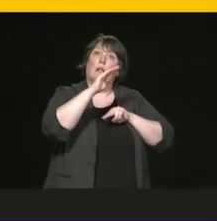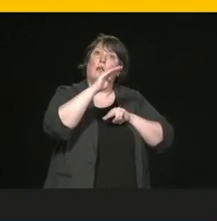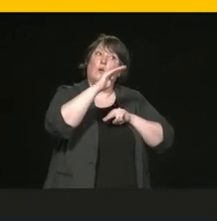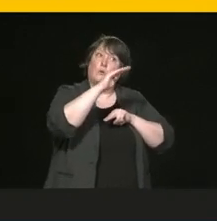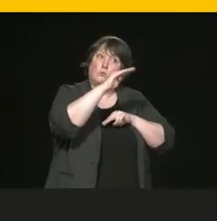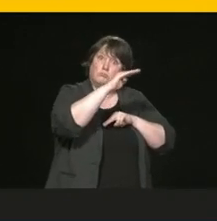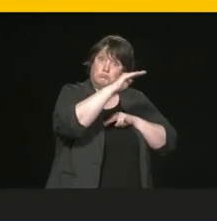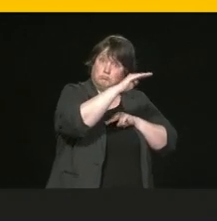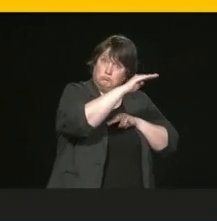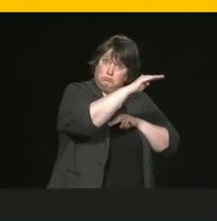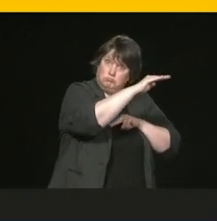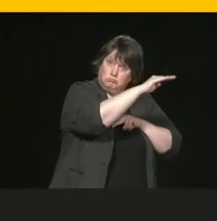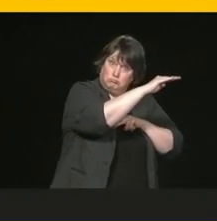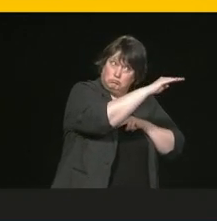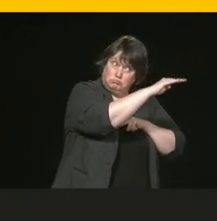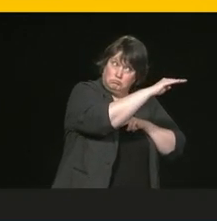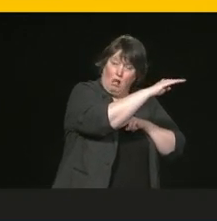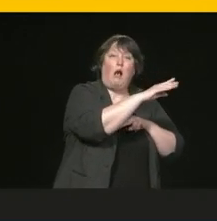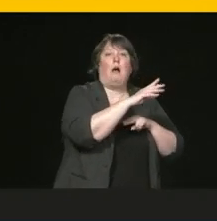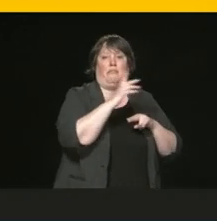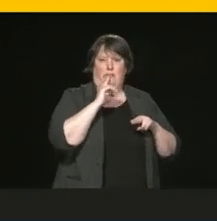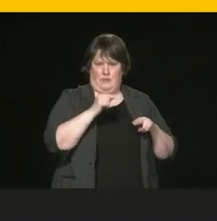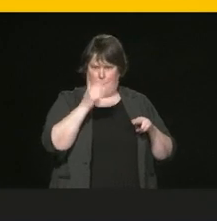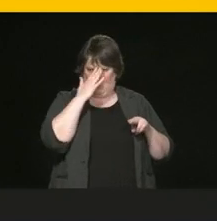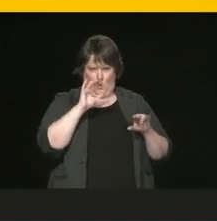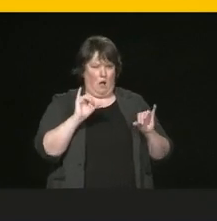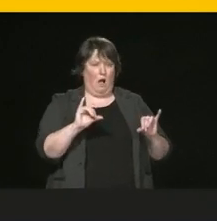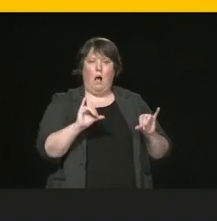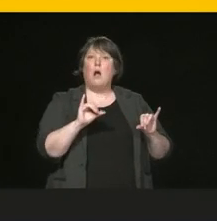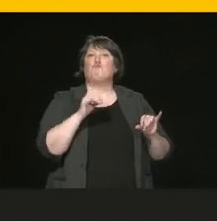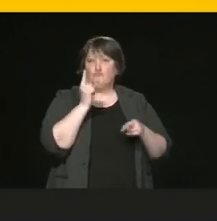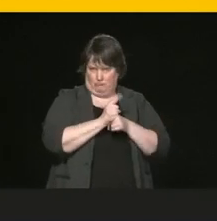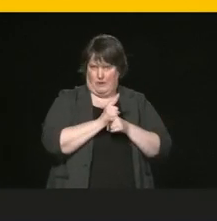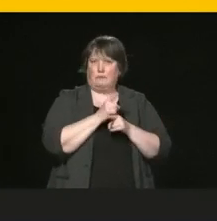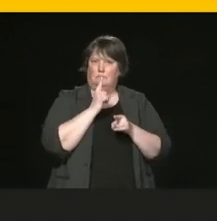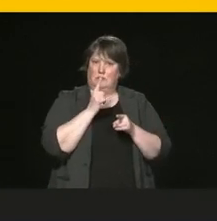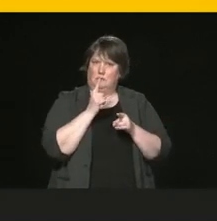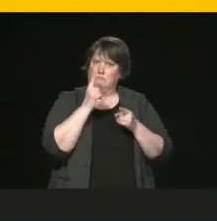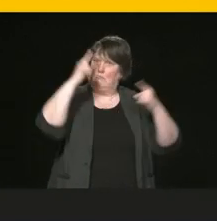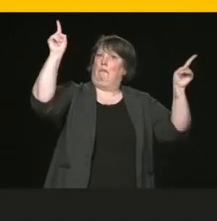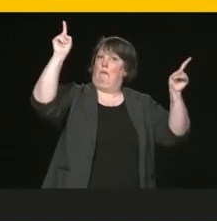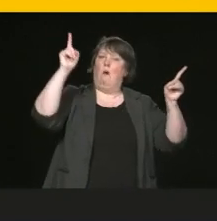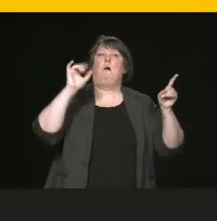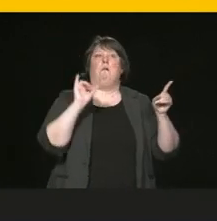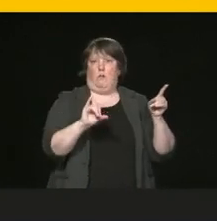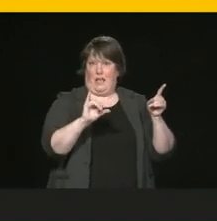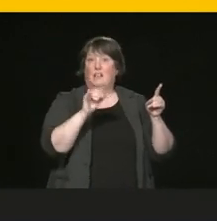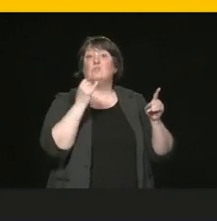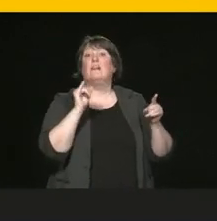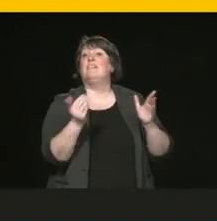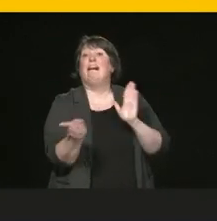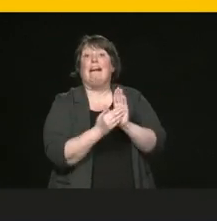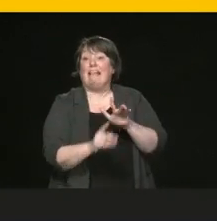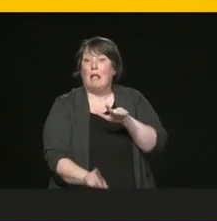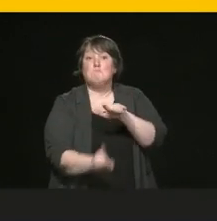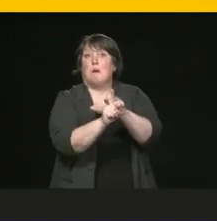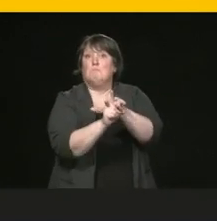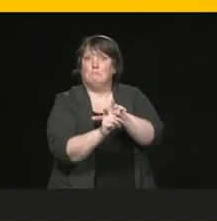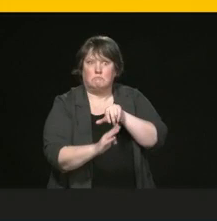FIRST WAVE SUFFICIENTLY TO BE ABLE TO KNOW THAT WE HAVE THE